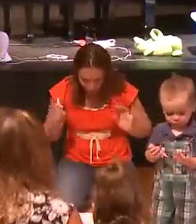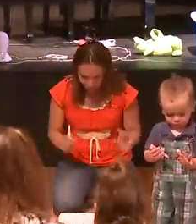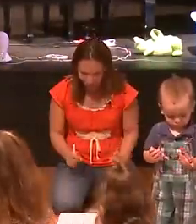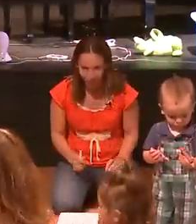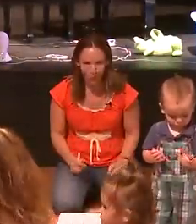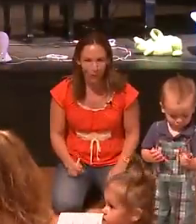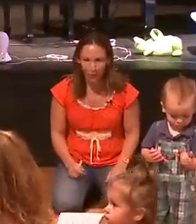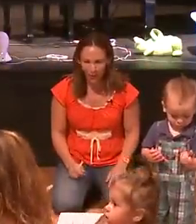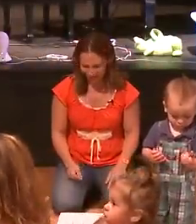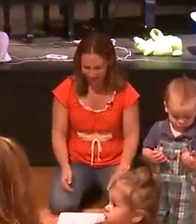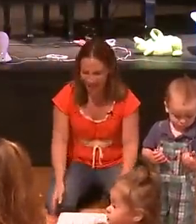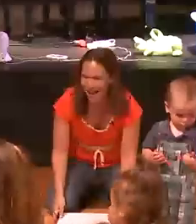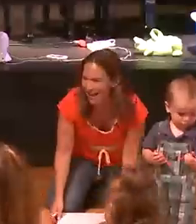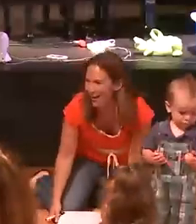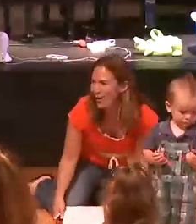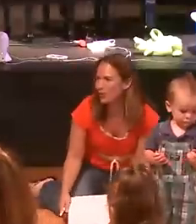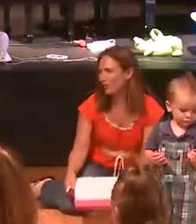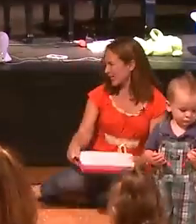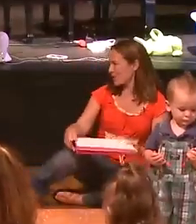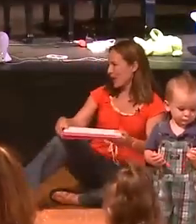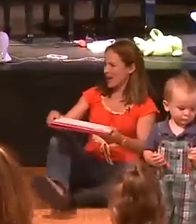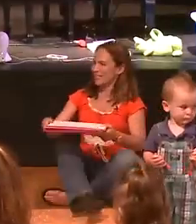Should we call roll or should we just go around?